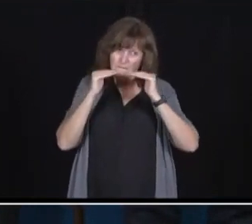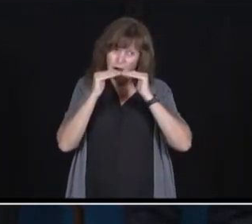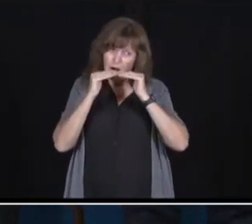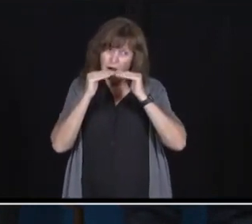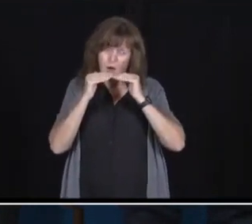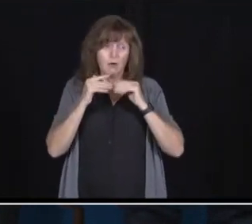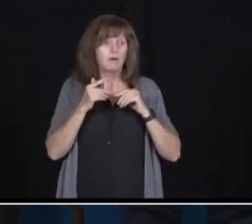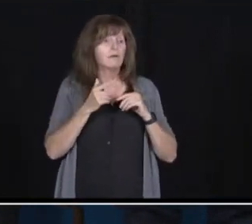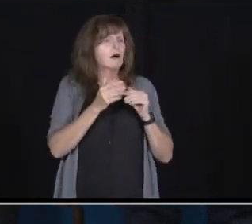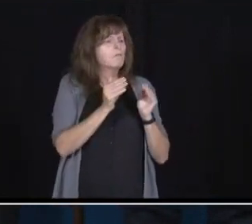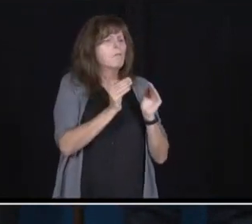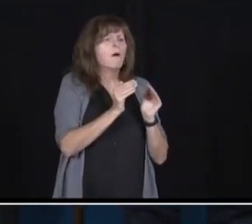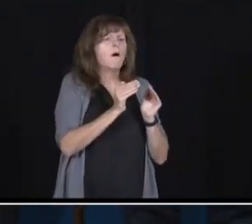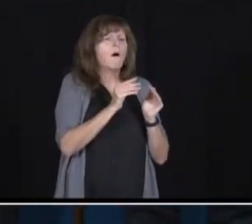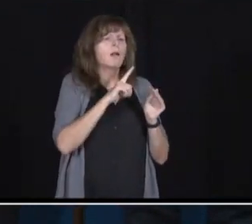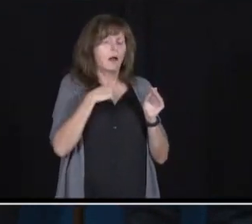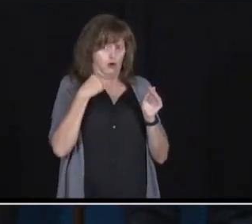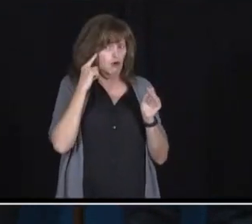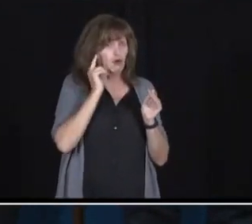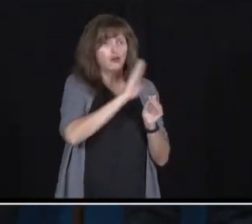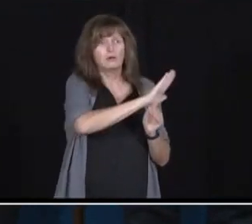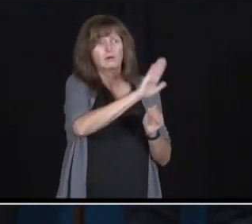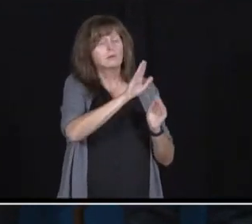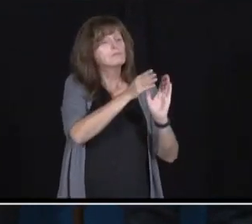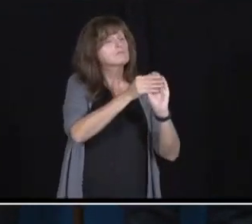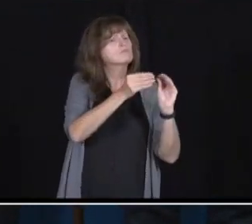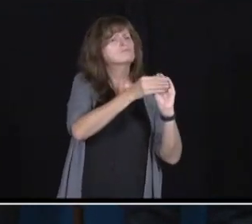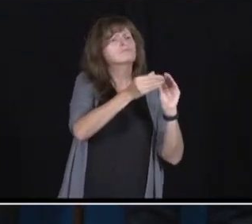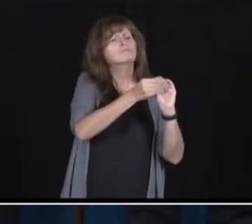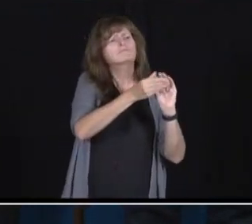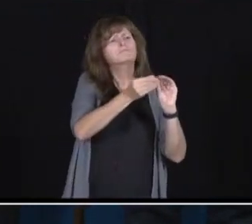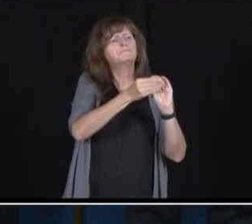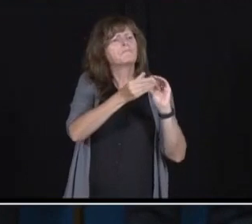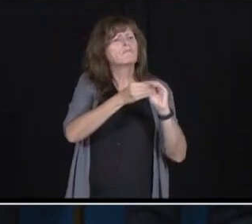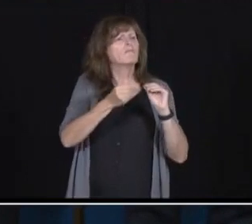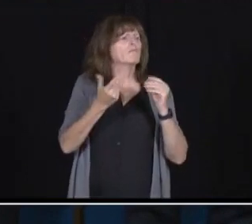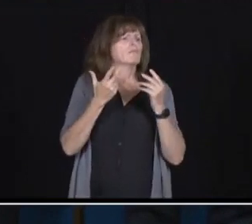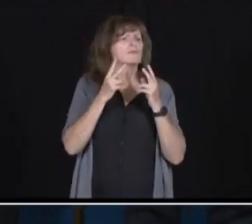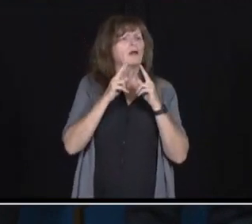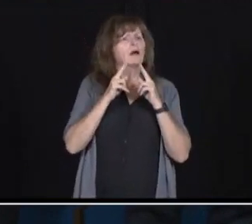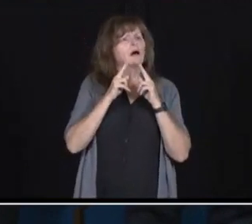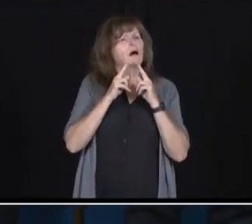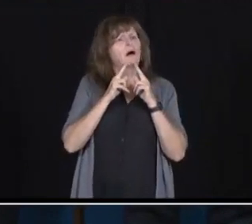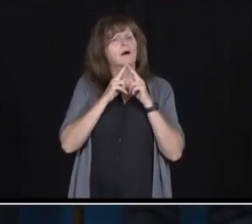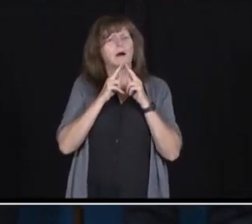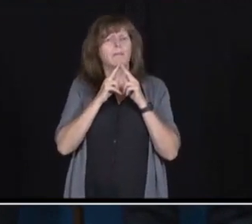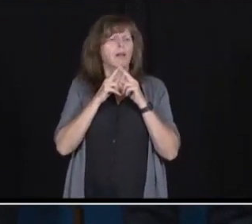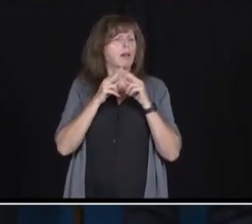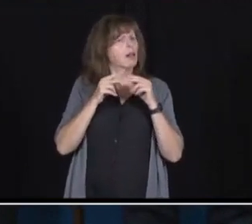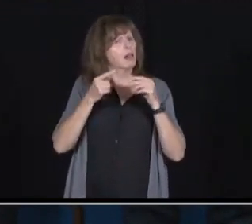That is my number one priority. But I also have to be fair, especially the small landlords that we have heard a lot of